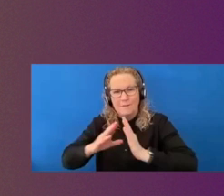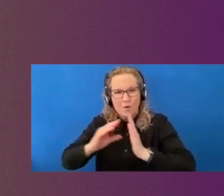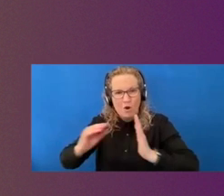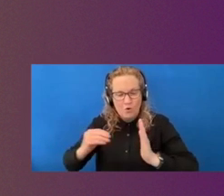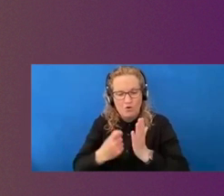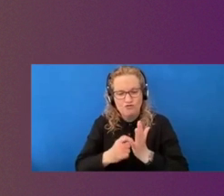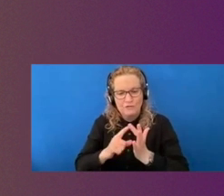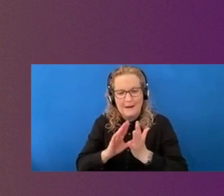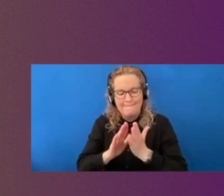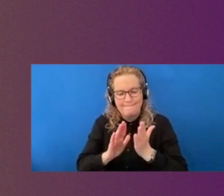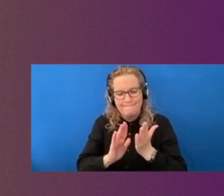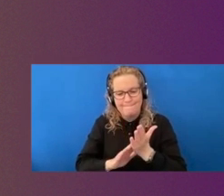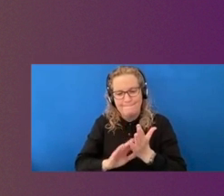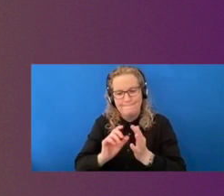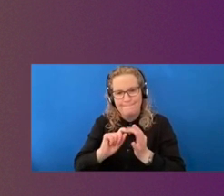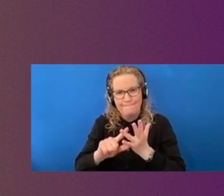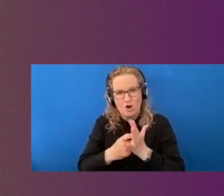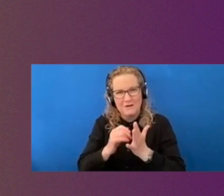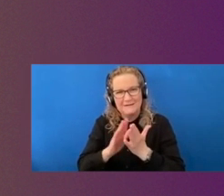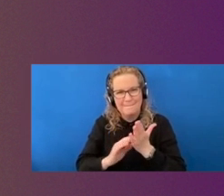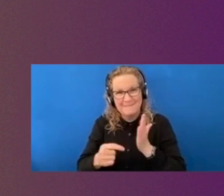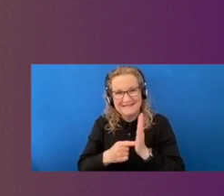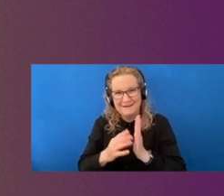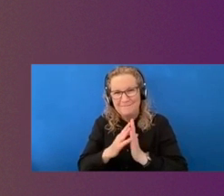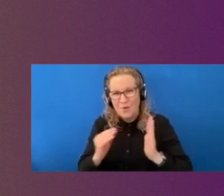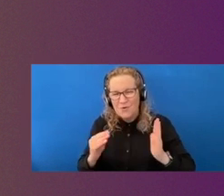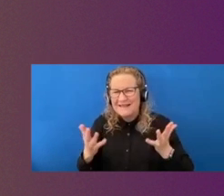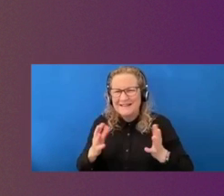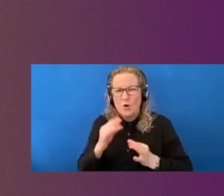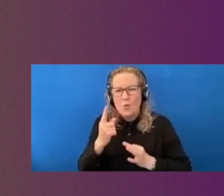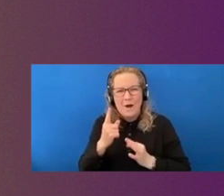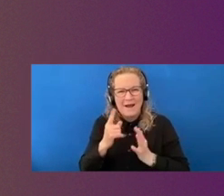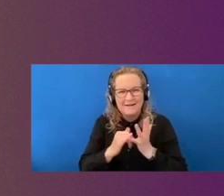is different by each country so there's no one-size-fits-all response here but if you're